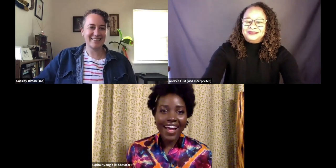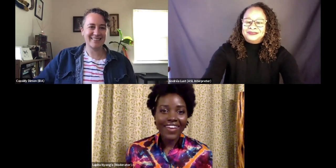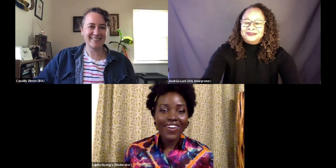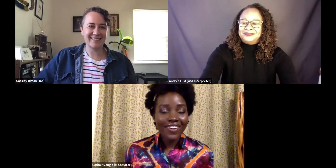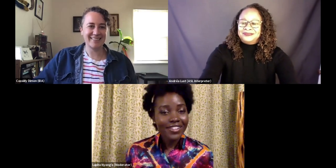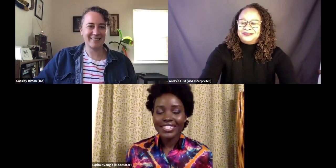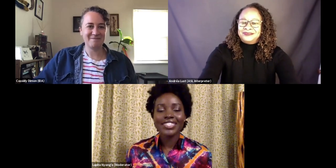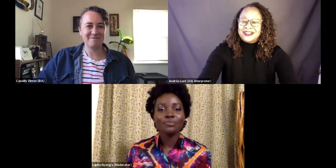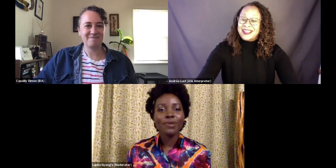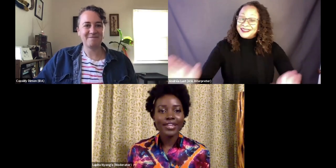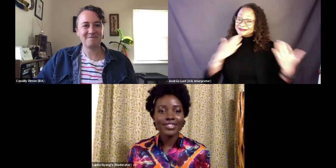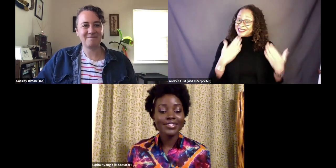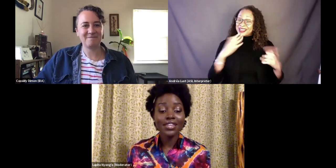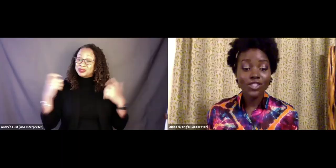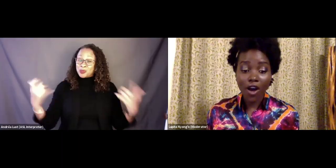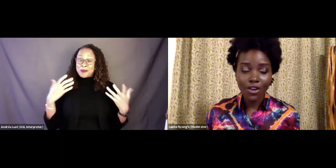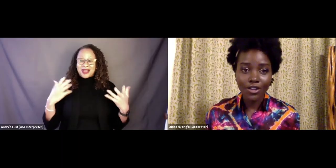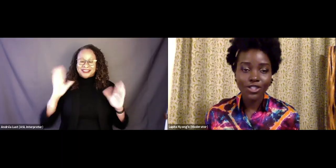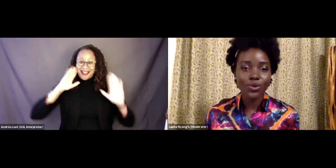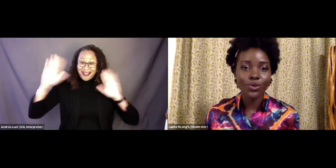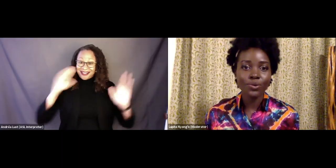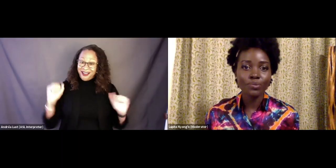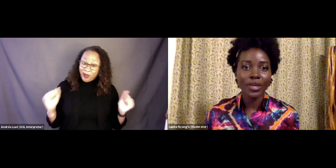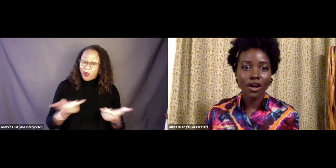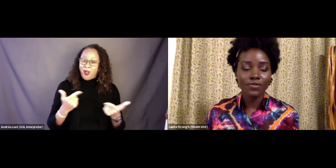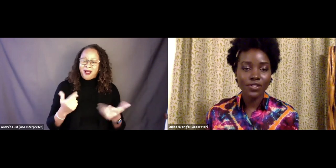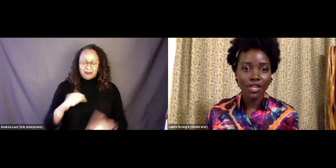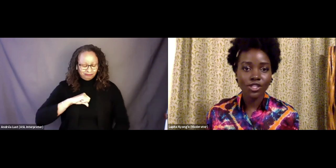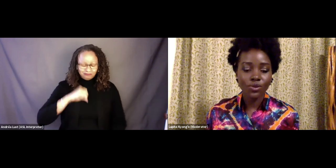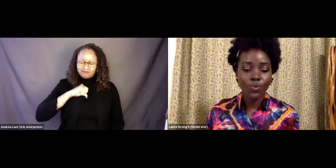Hi all, it is my distinct honor to be in conversation